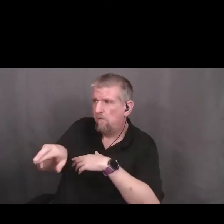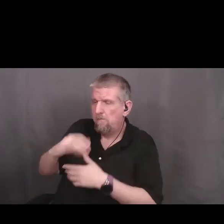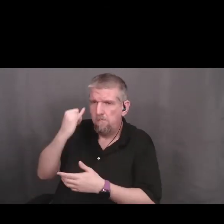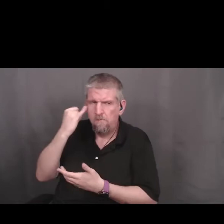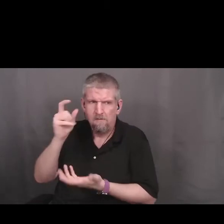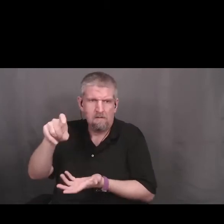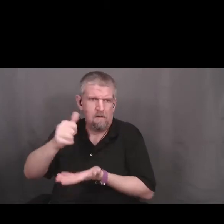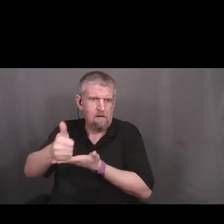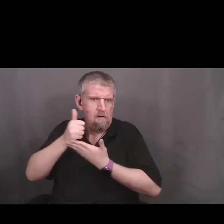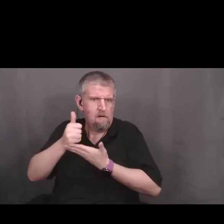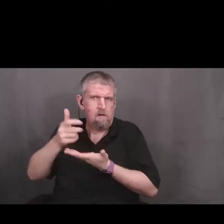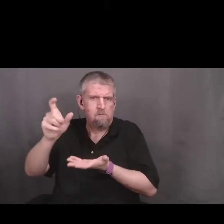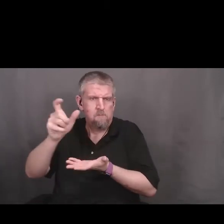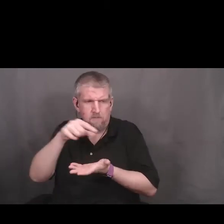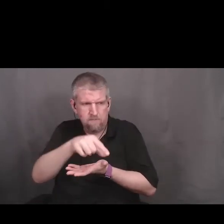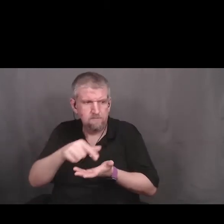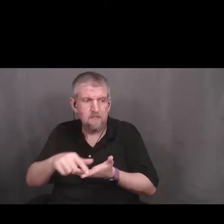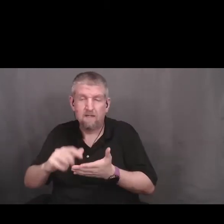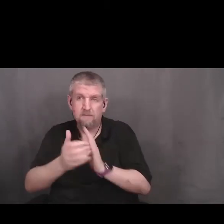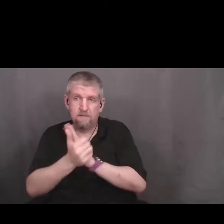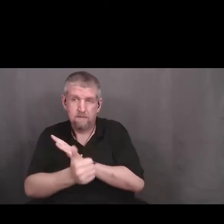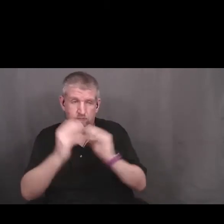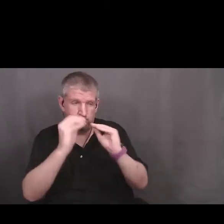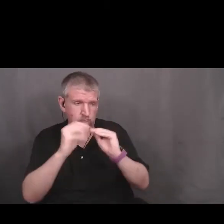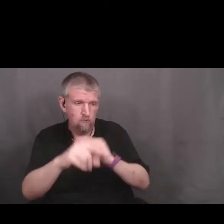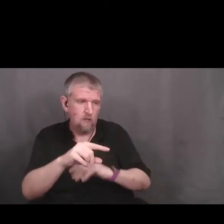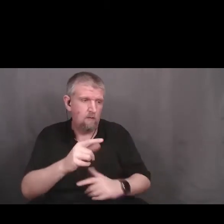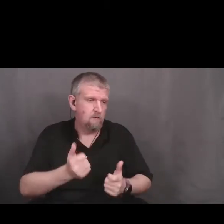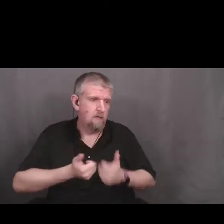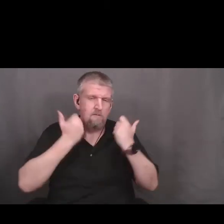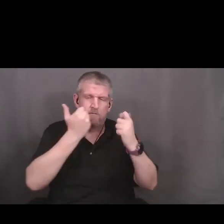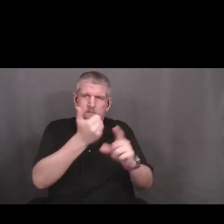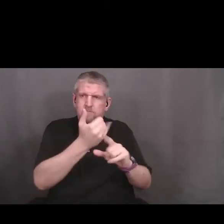independent living skills training, and all of this, again, is with the goal